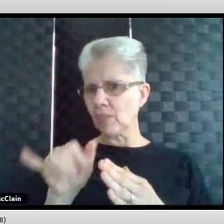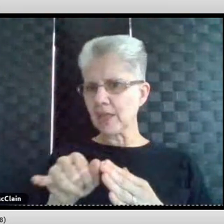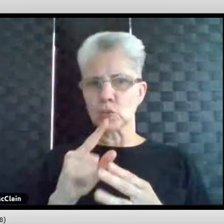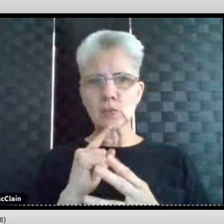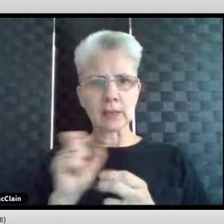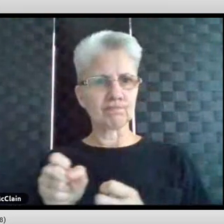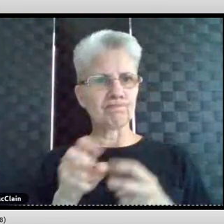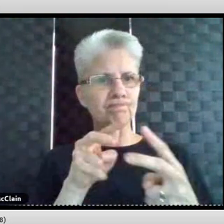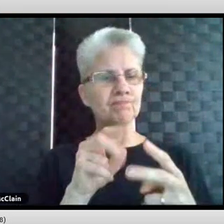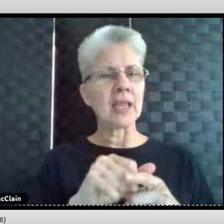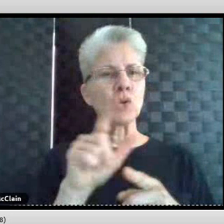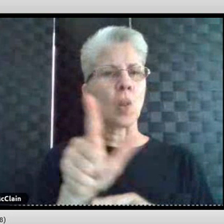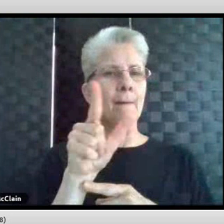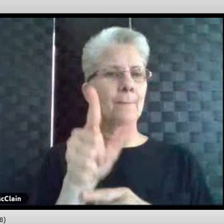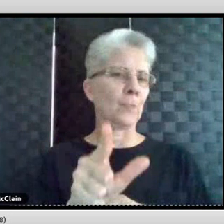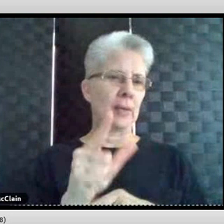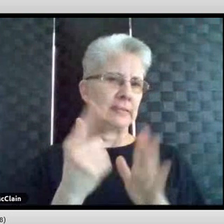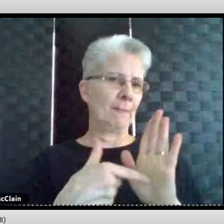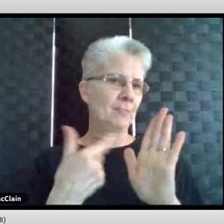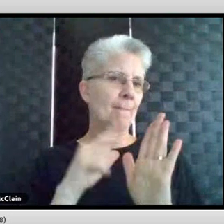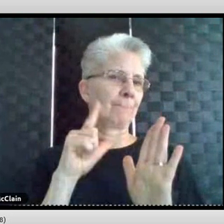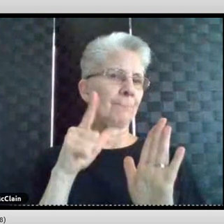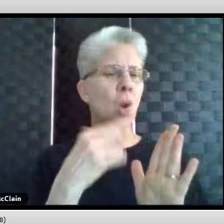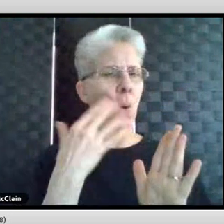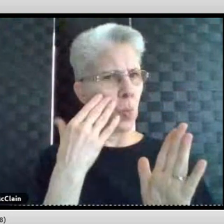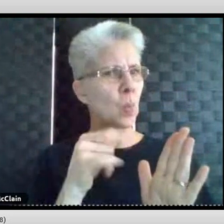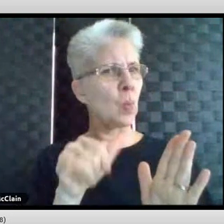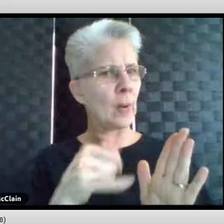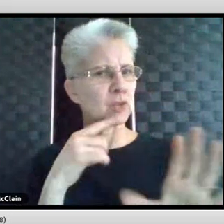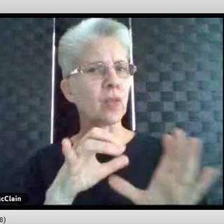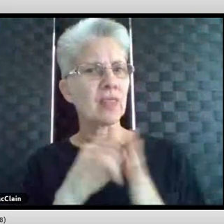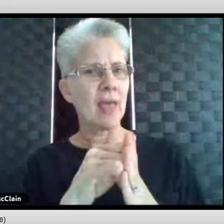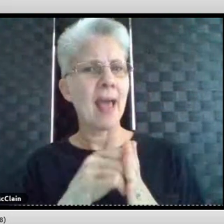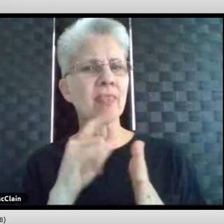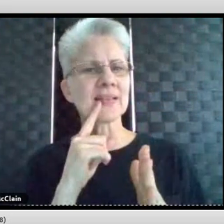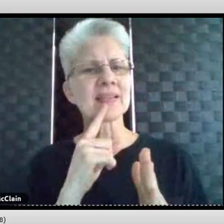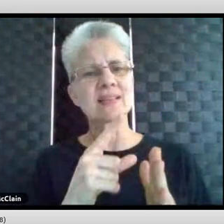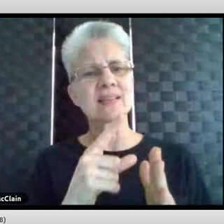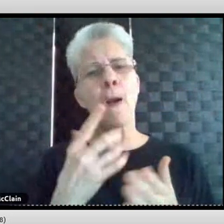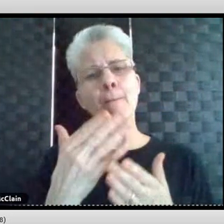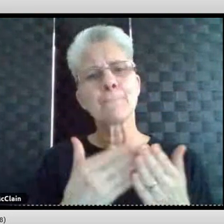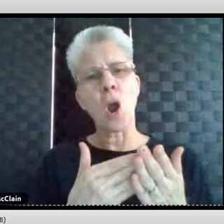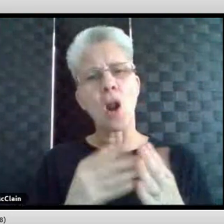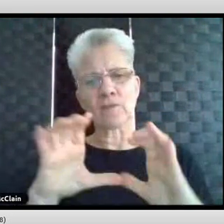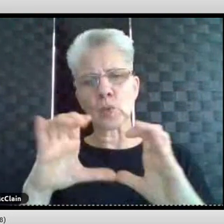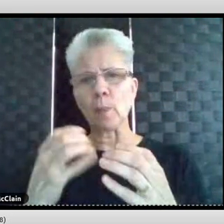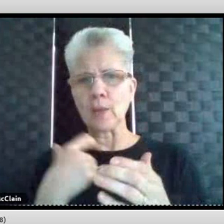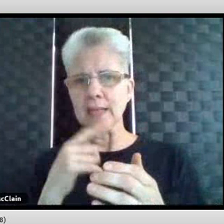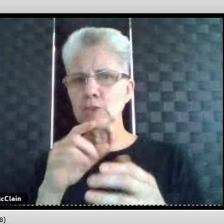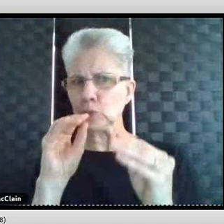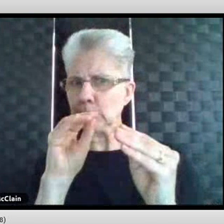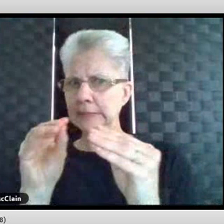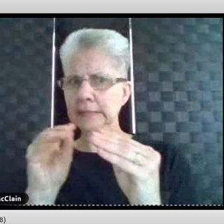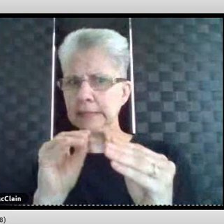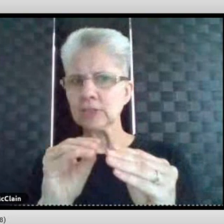from at some point in the future and say, "You know what? Here's a bit of our long tail that we need to be looking at to see if we can be helpful to people."